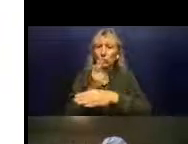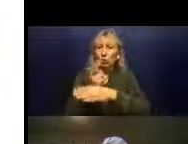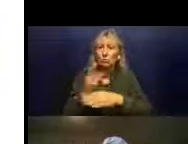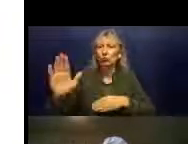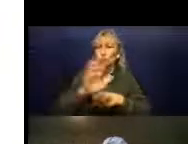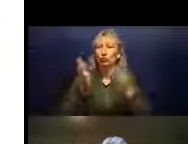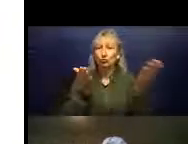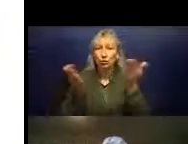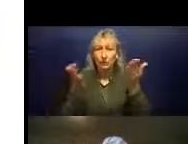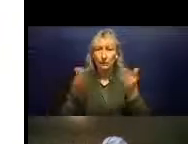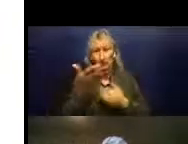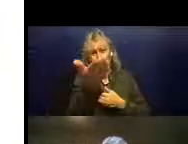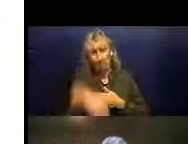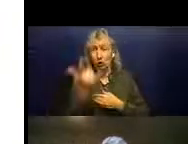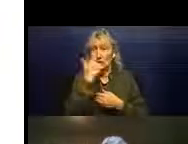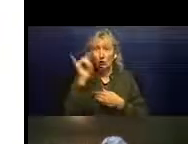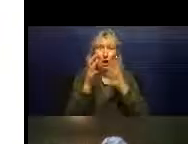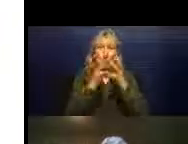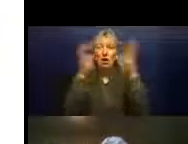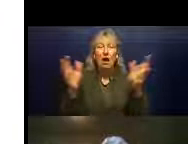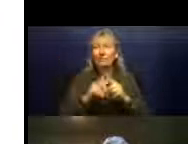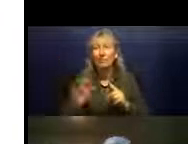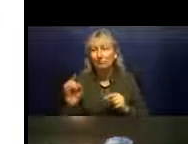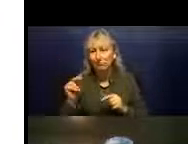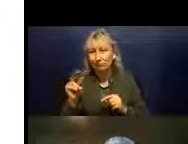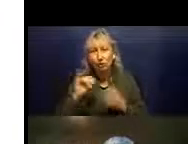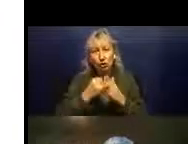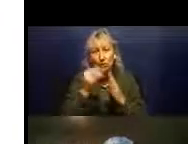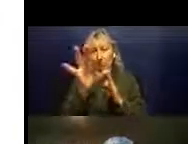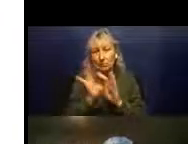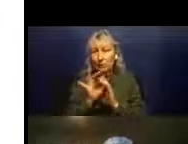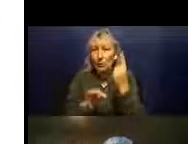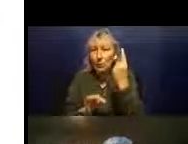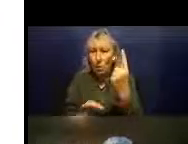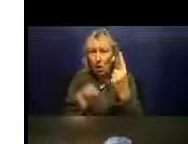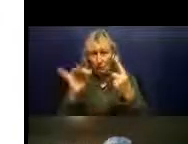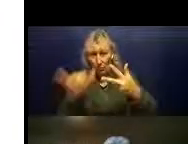activities and the documentation presentations that you've given and the number of arguments like came through and used your services.